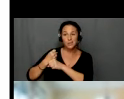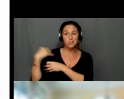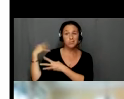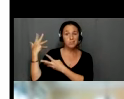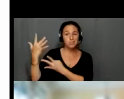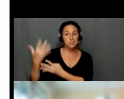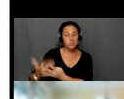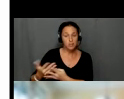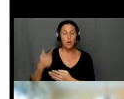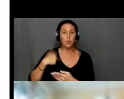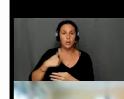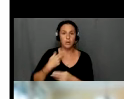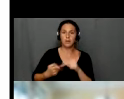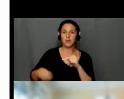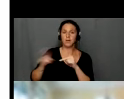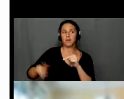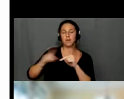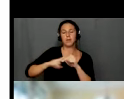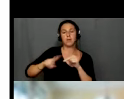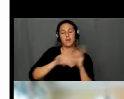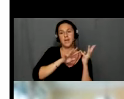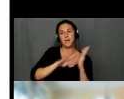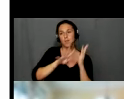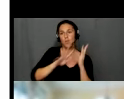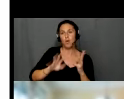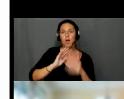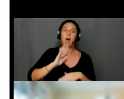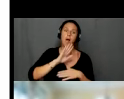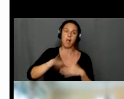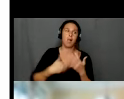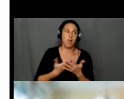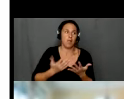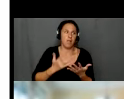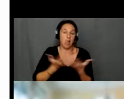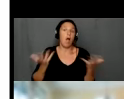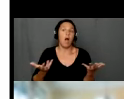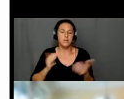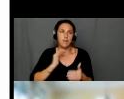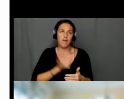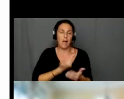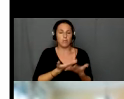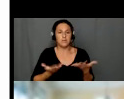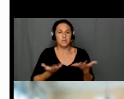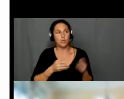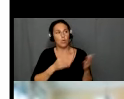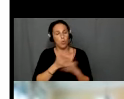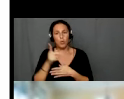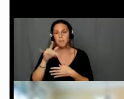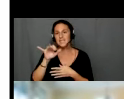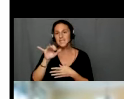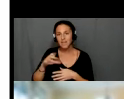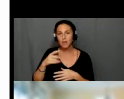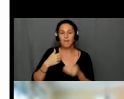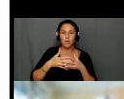increasingly imported a lot of our goods in this country across the Pacific and as we've had you know, the growth in